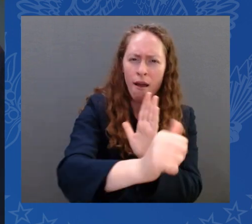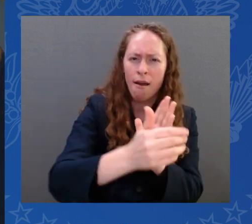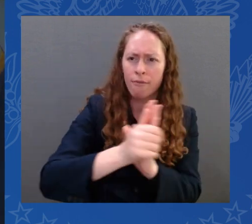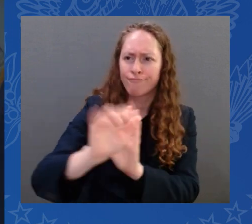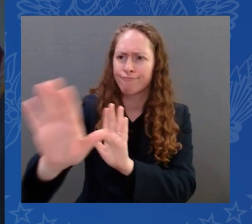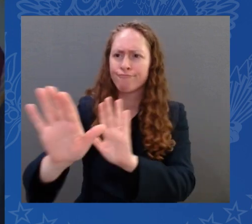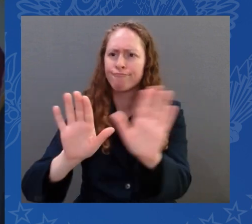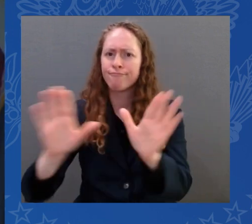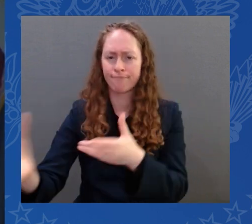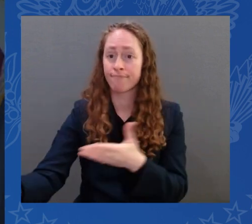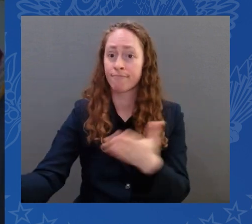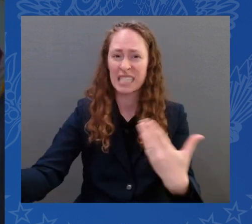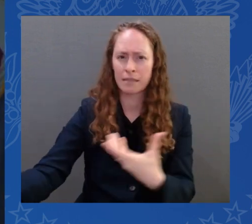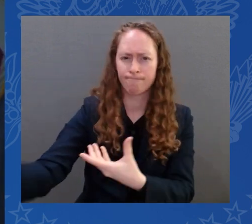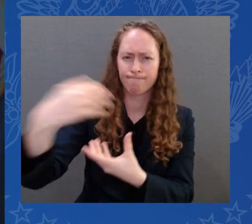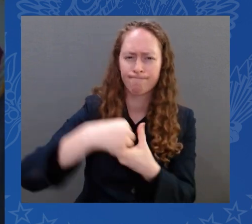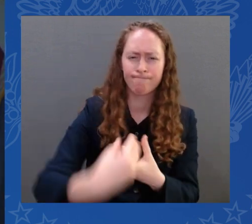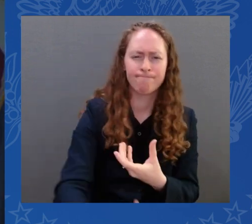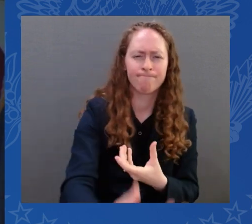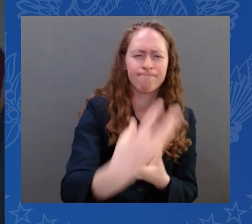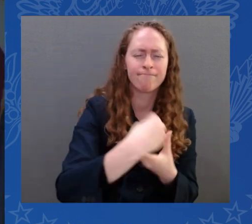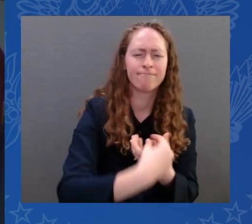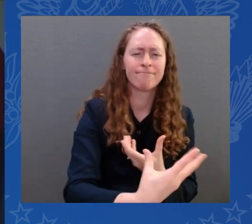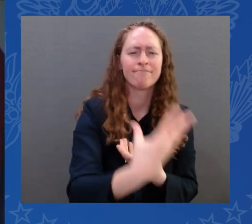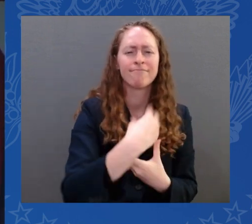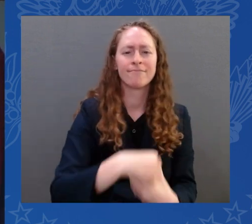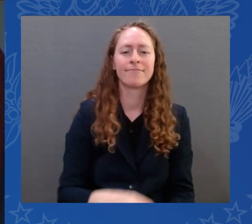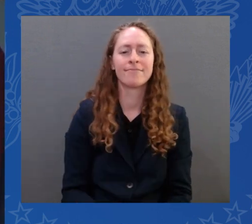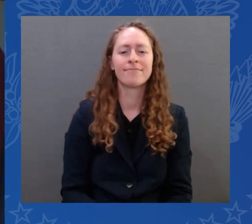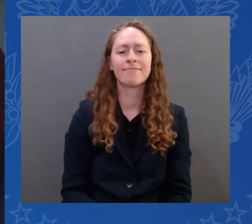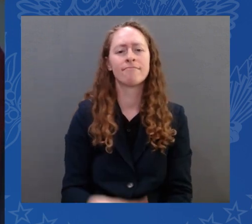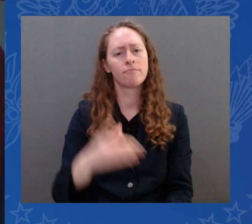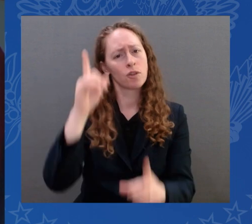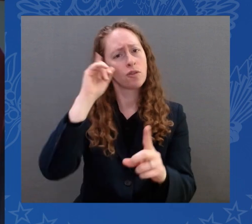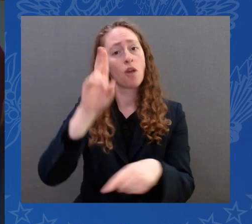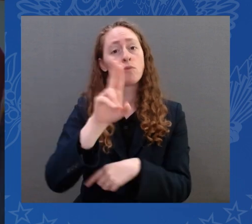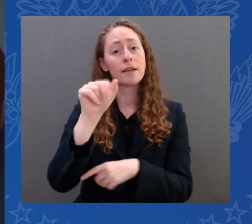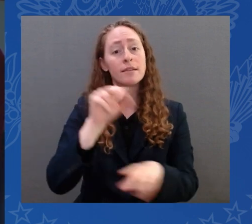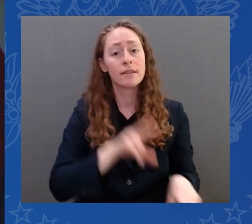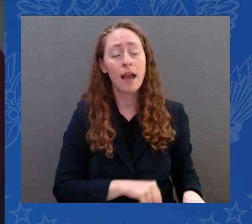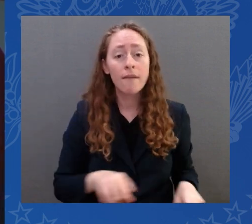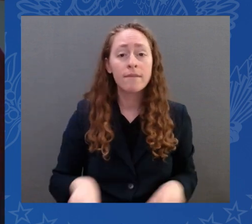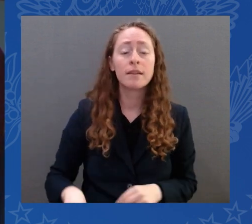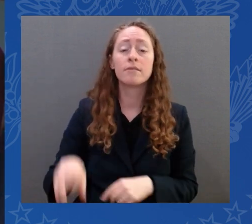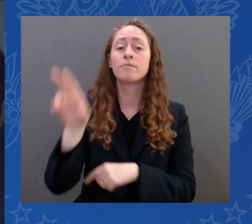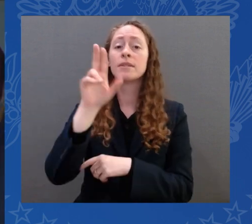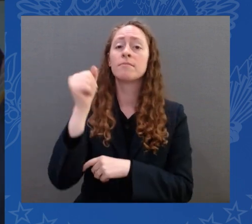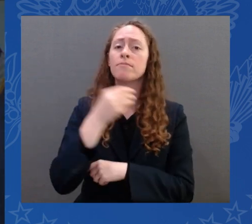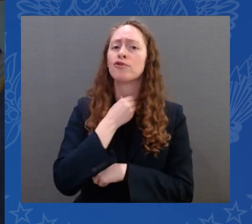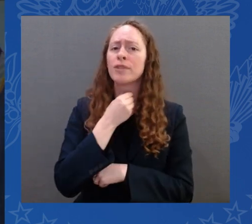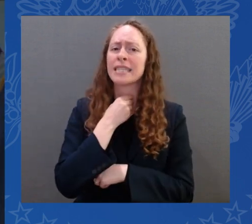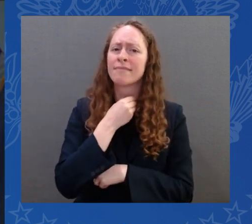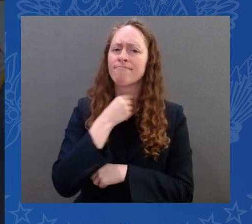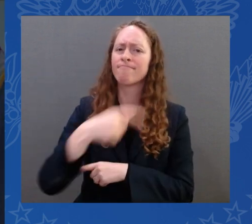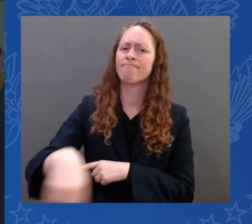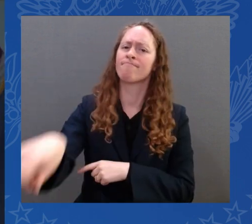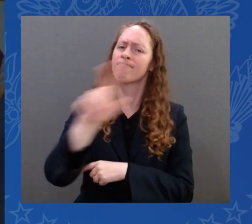and the United States Marine Corps draw from the full strength and diversity of this nation. Everybody.